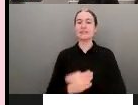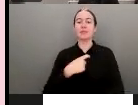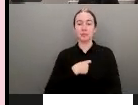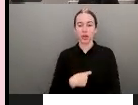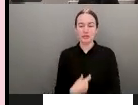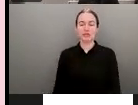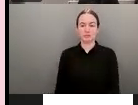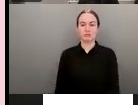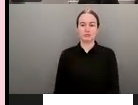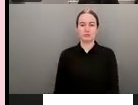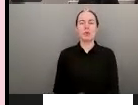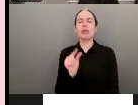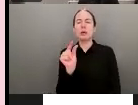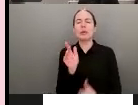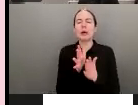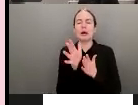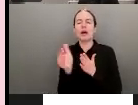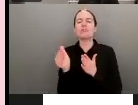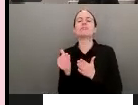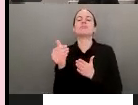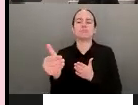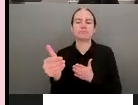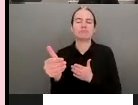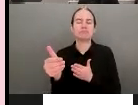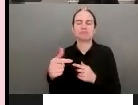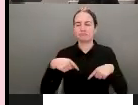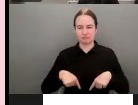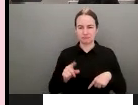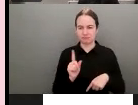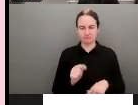I will not go into that one now.